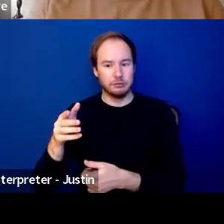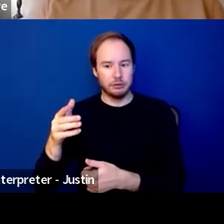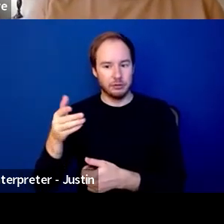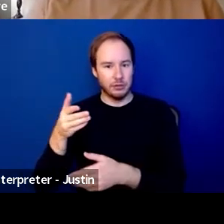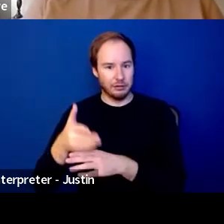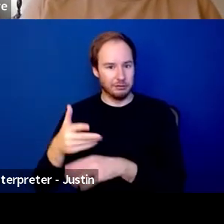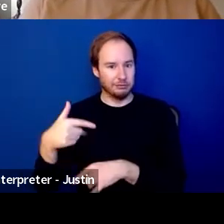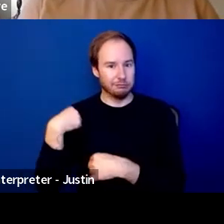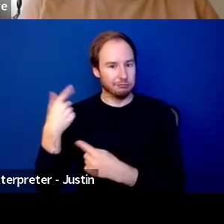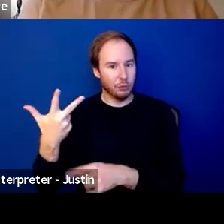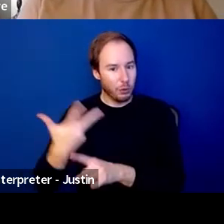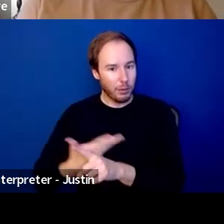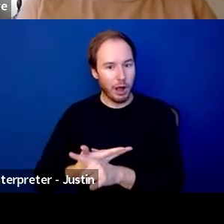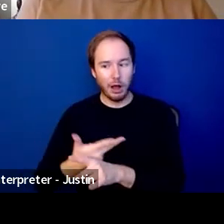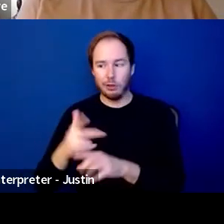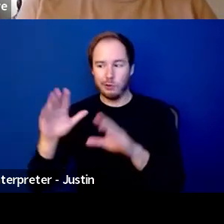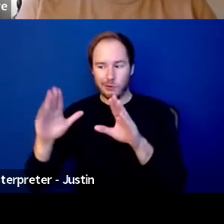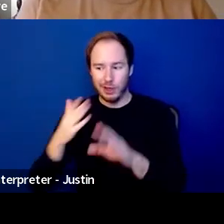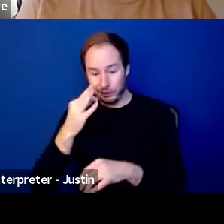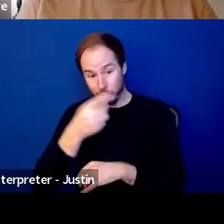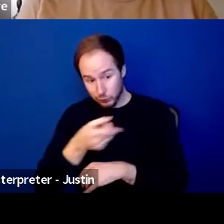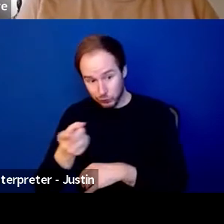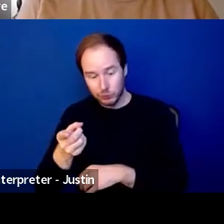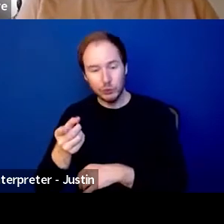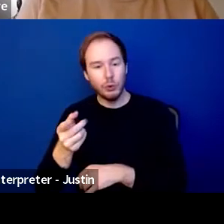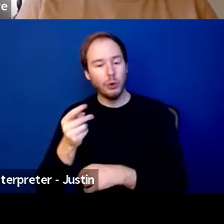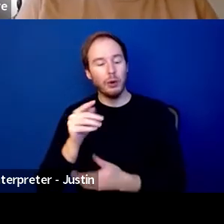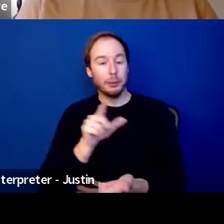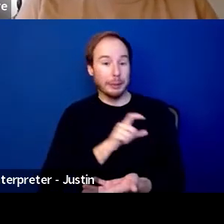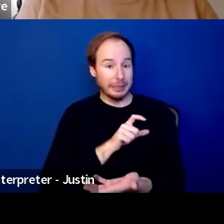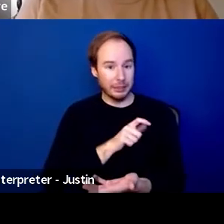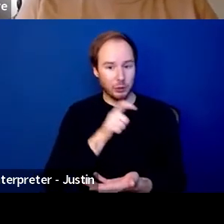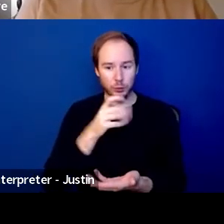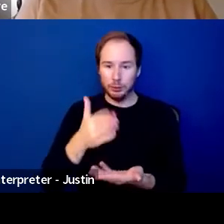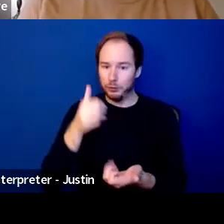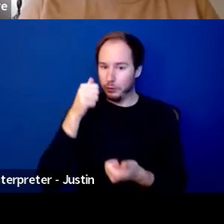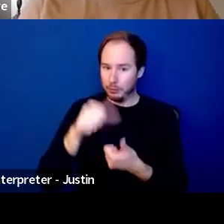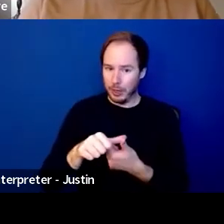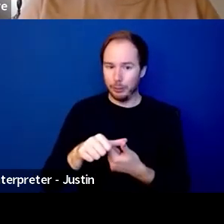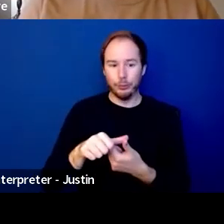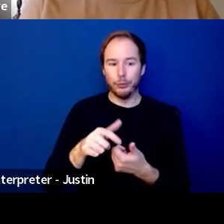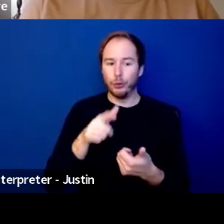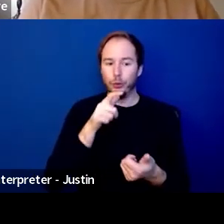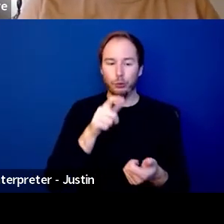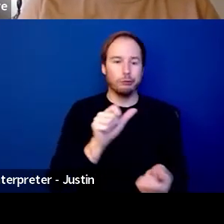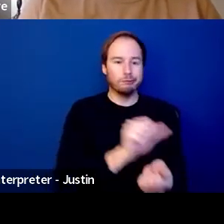Thanks for your help. And any of the police officers who had to drag some of my patients into the hospital